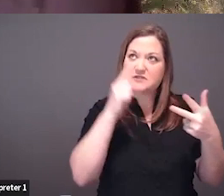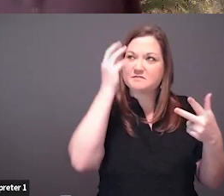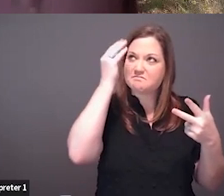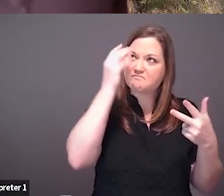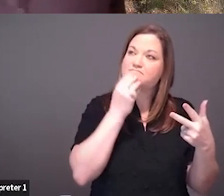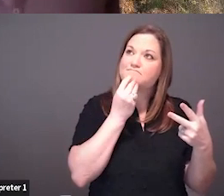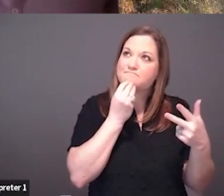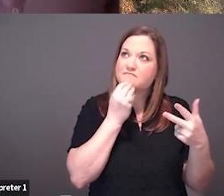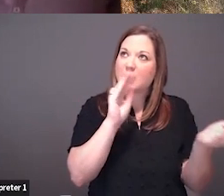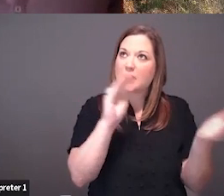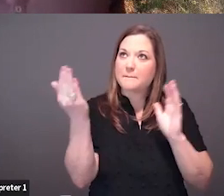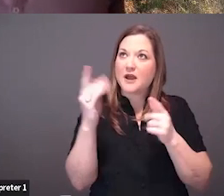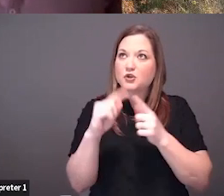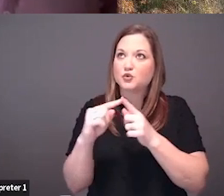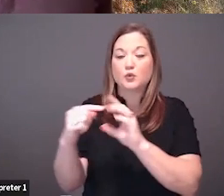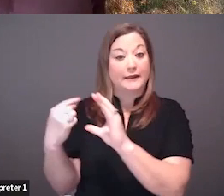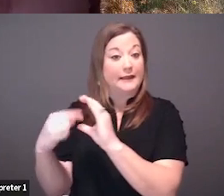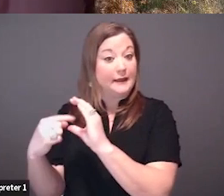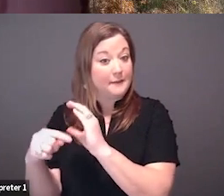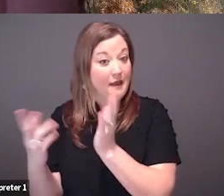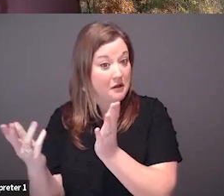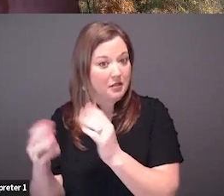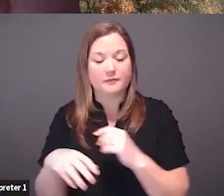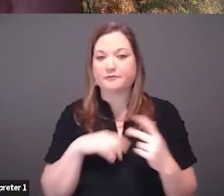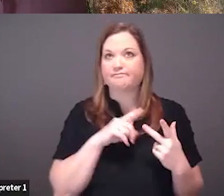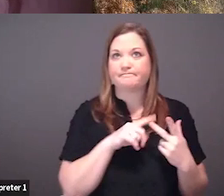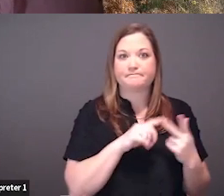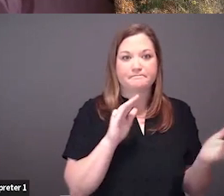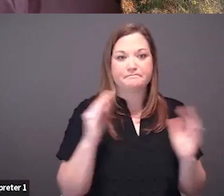for example, an email field or just a plain text field,